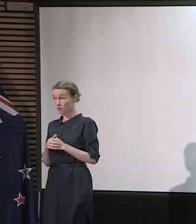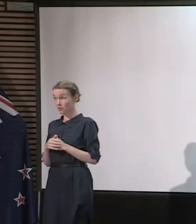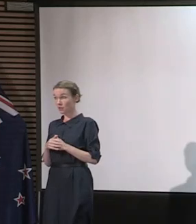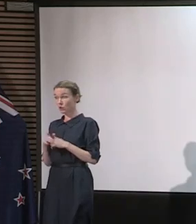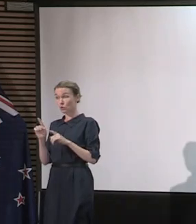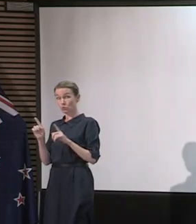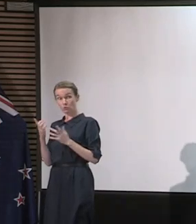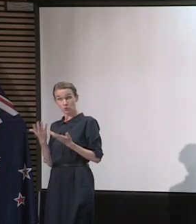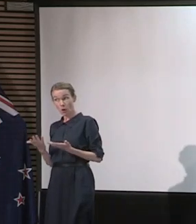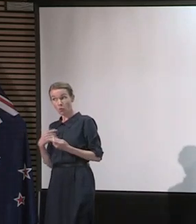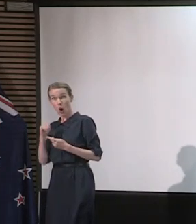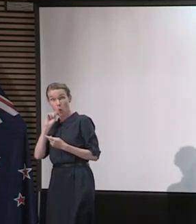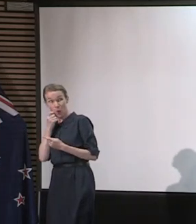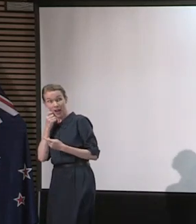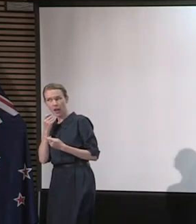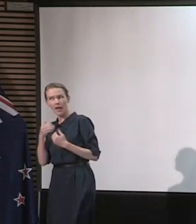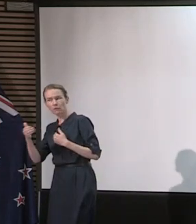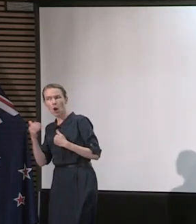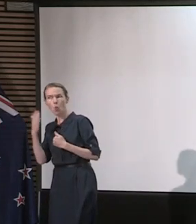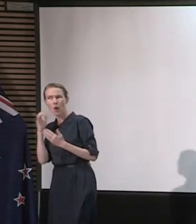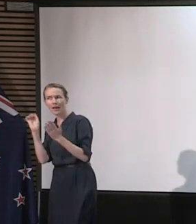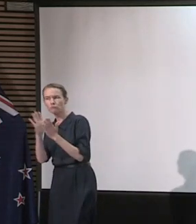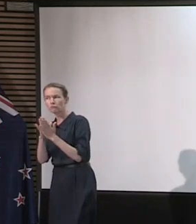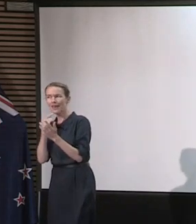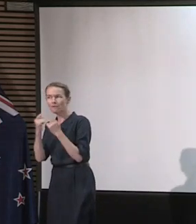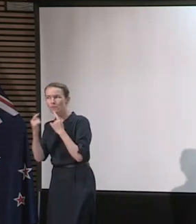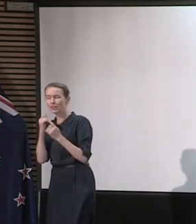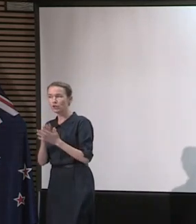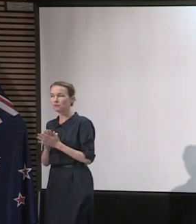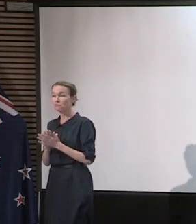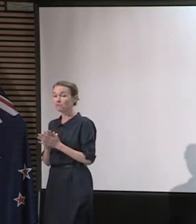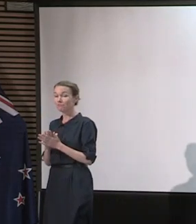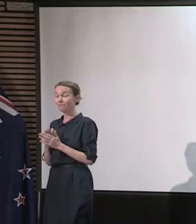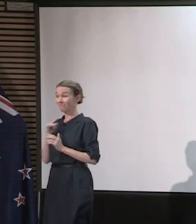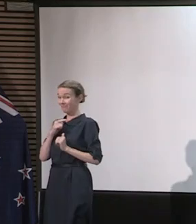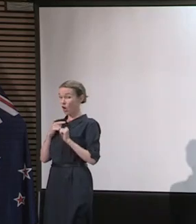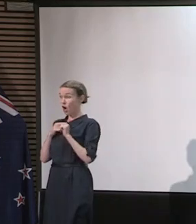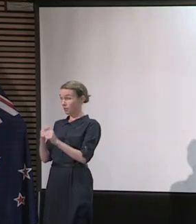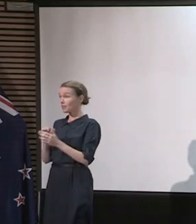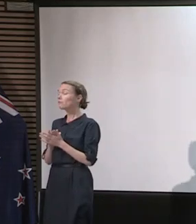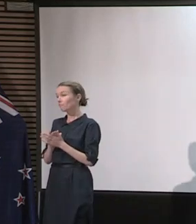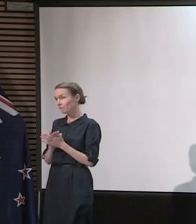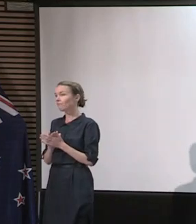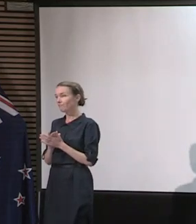that, then, and publishing those and making those publicly available, that is in the work